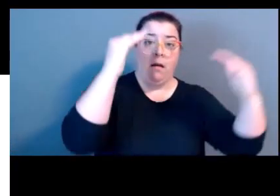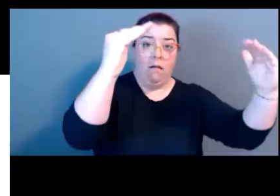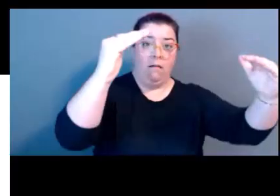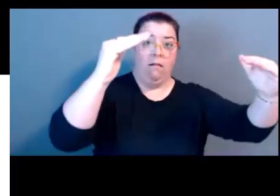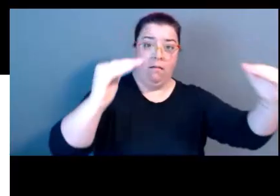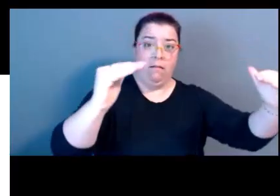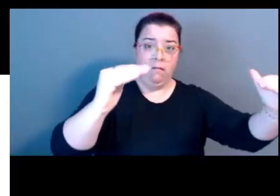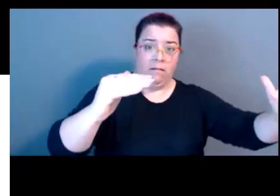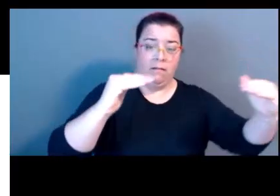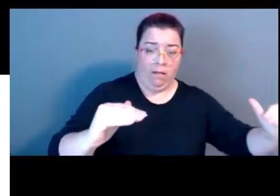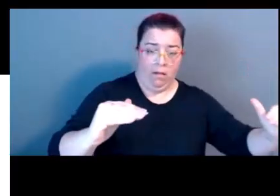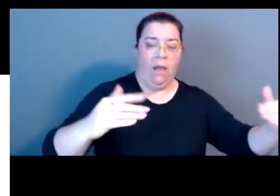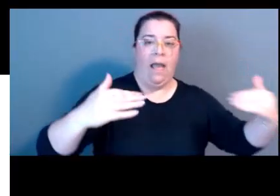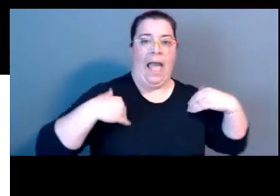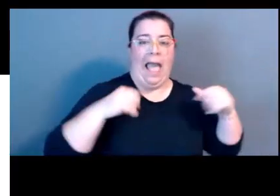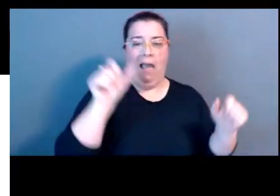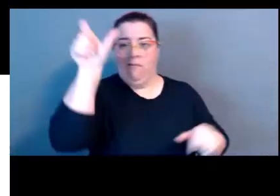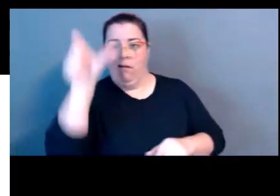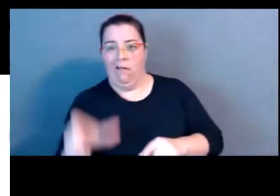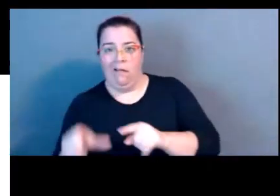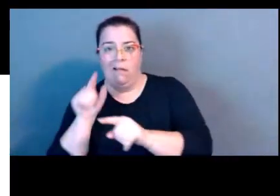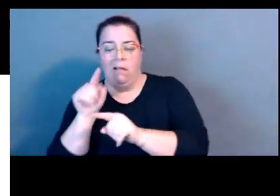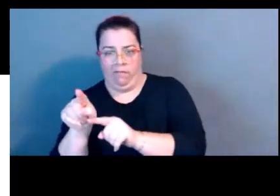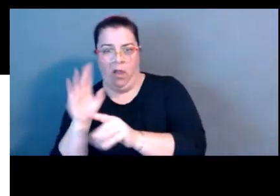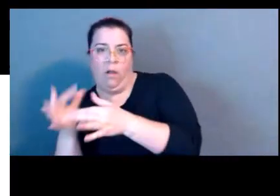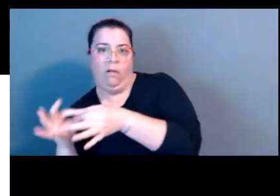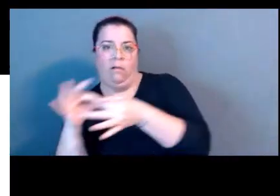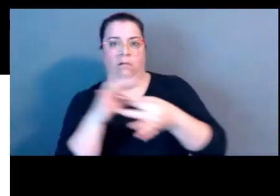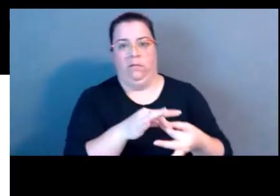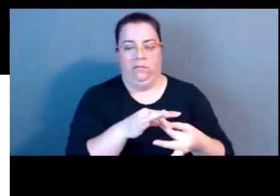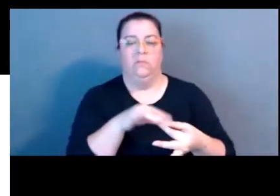new information corresponding with each section.